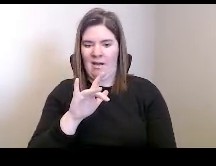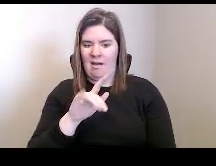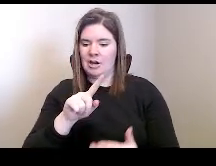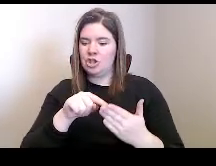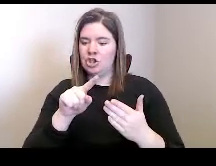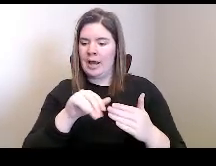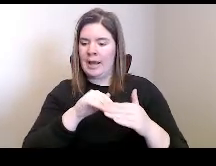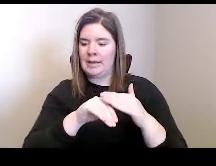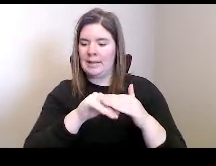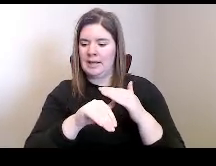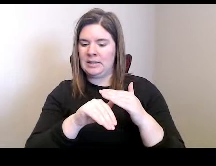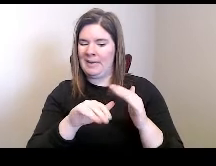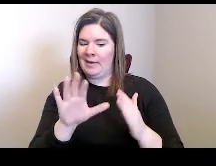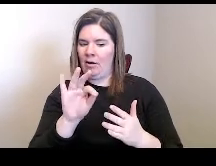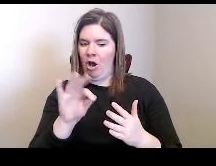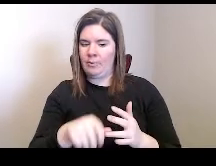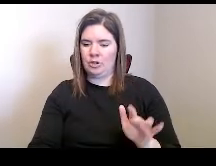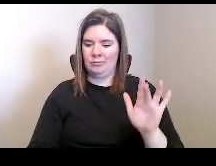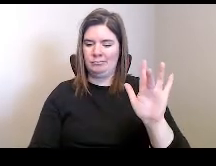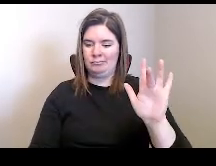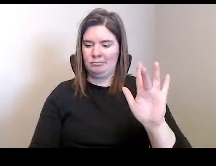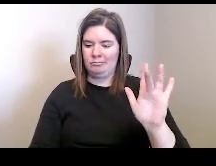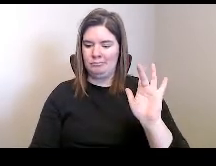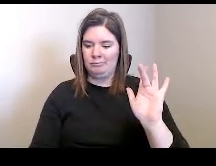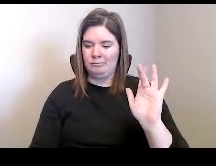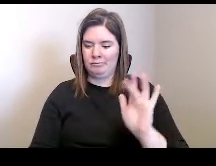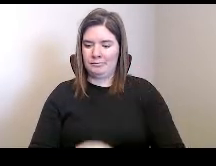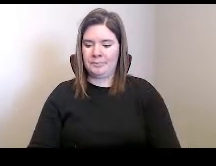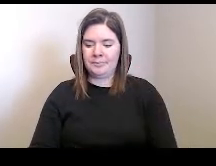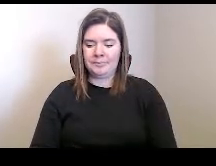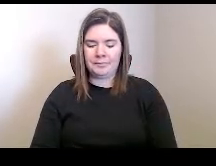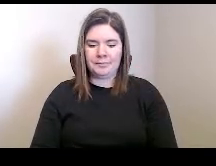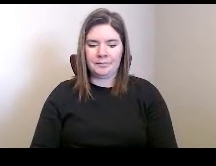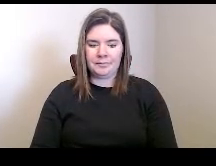option on the ribbon, and I'm just going to go ahead and go to check accessibility.